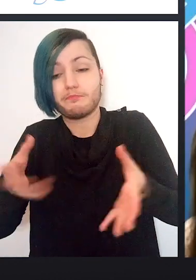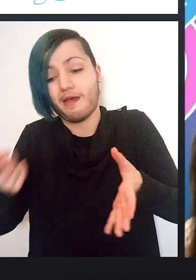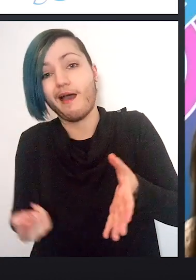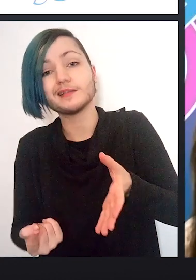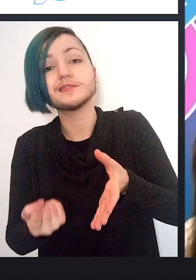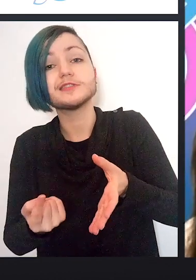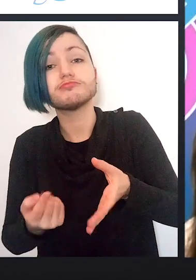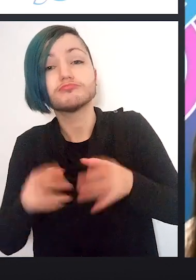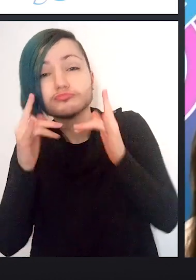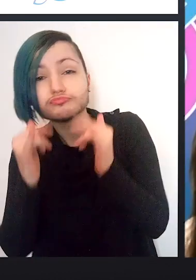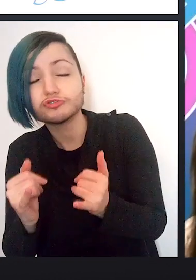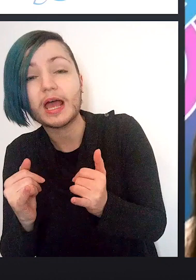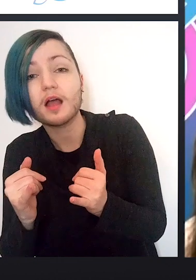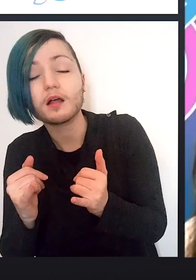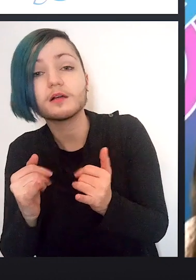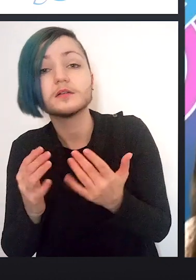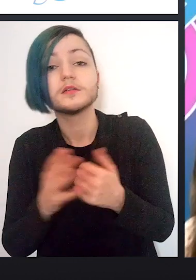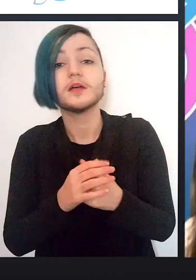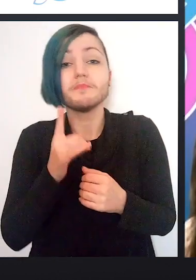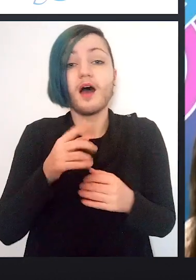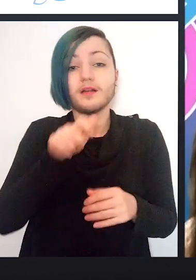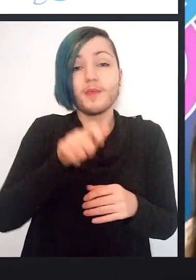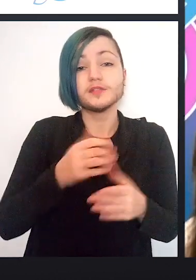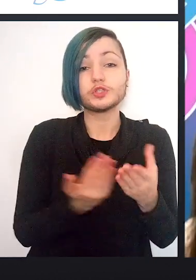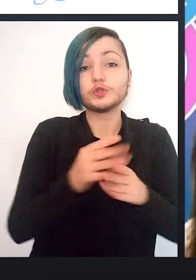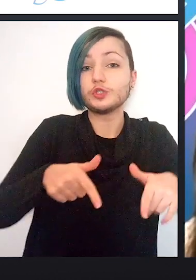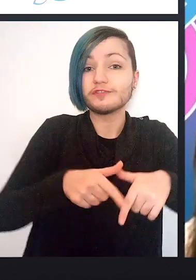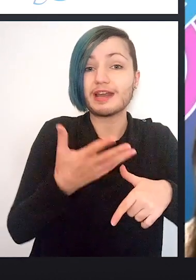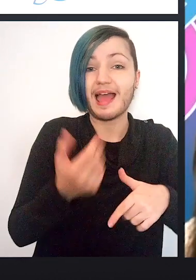In people that have had a vagina created obviously the prostate gland